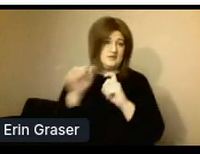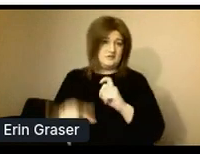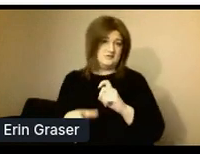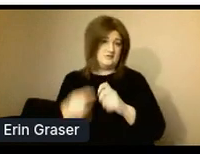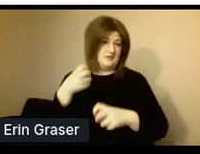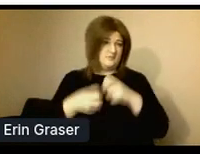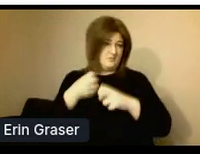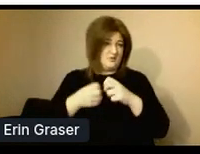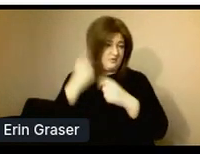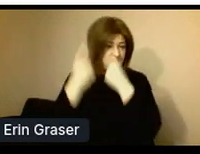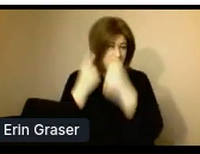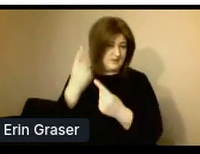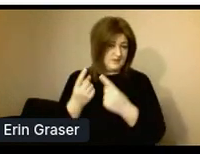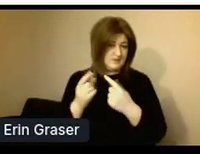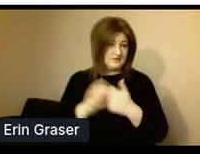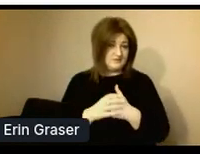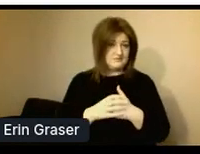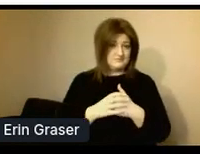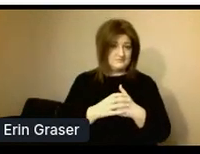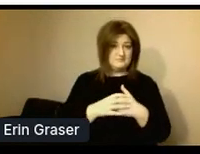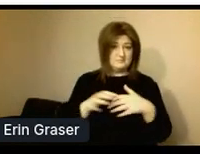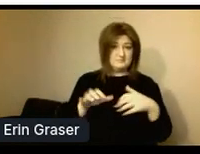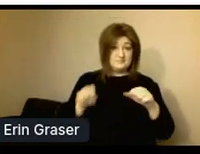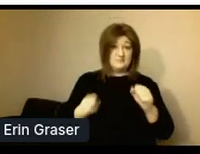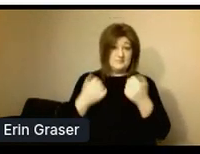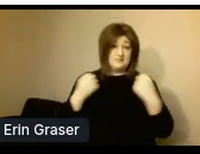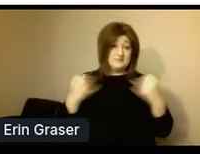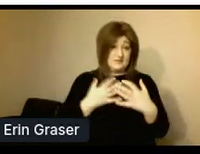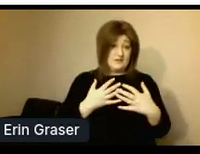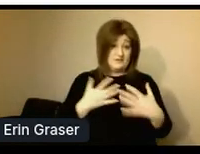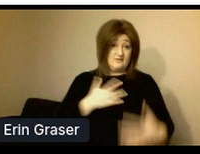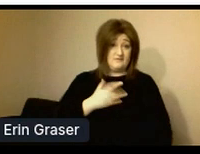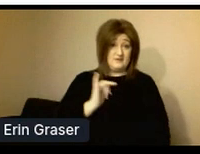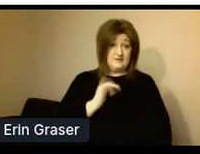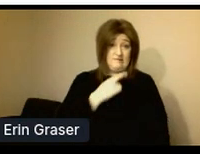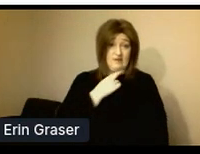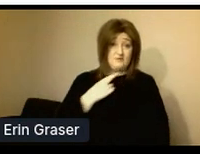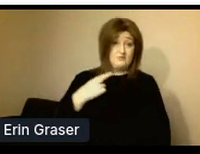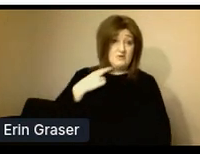Take a risk. The one thing that I hear people say all the time